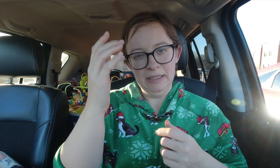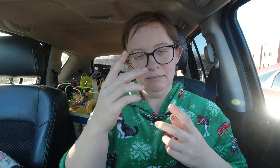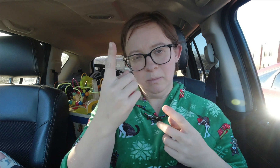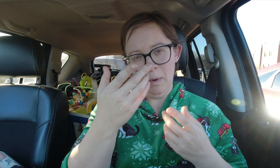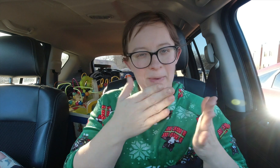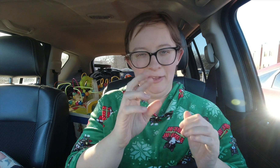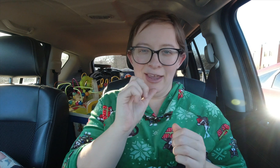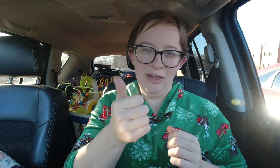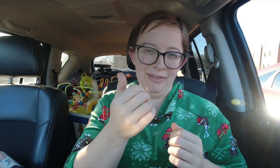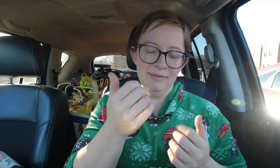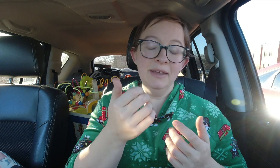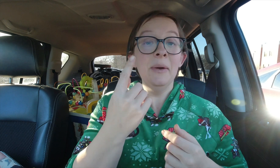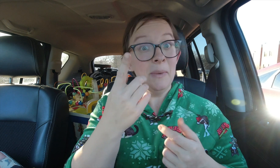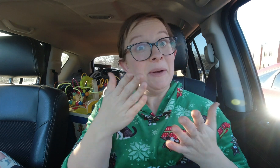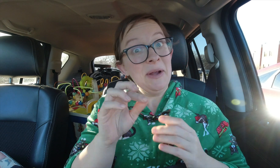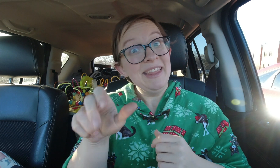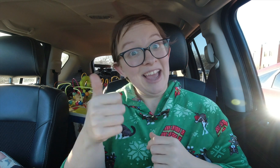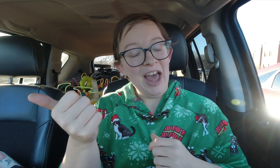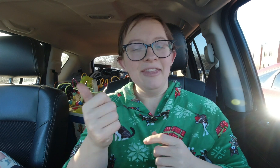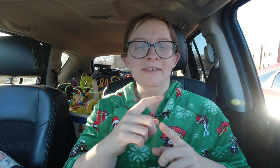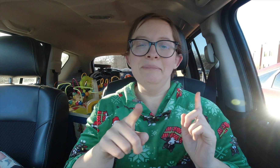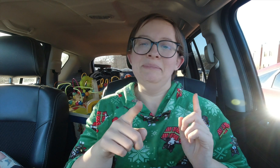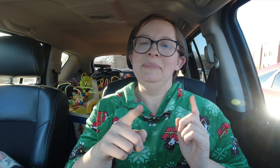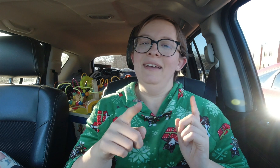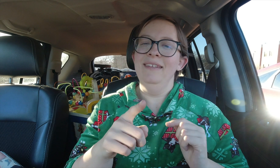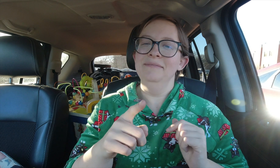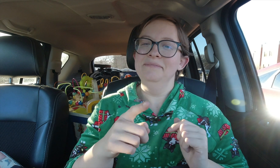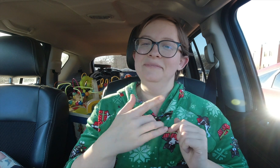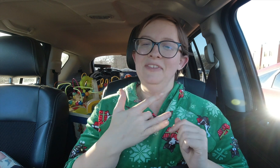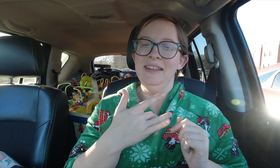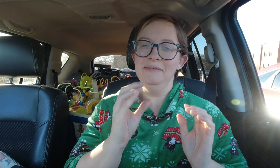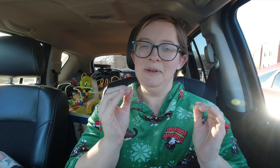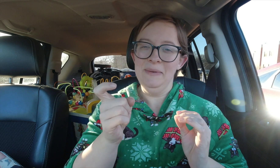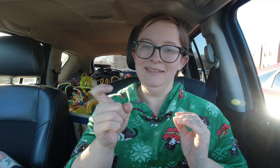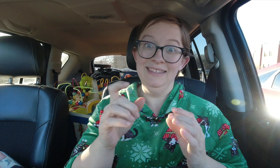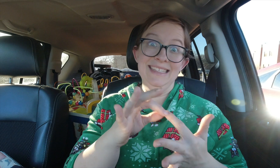But we do have an opinion one way or the other... but yeah